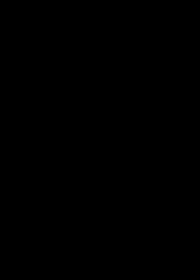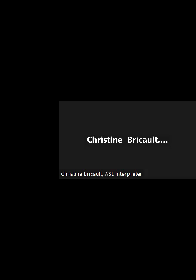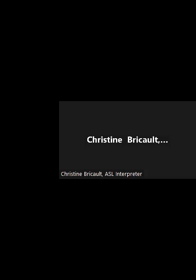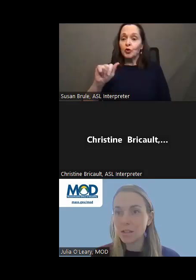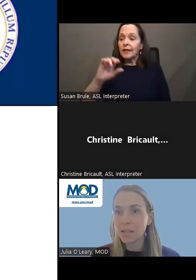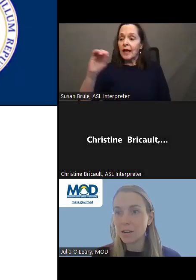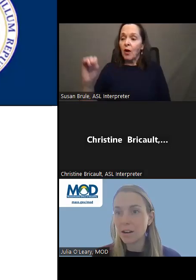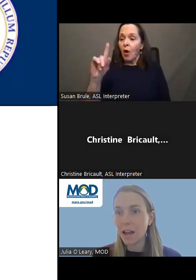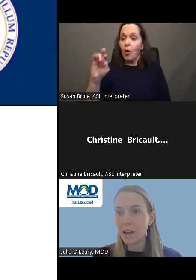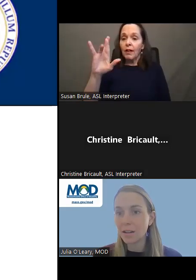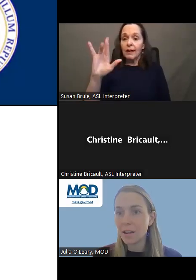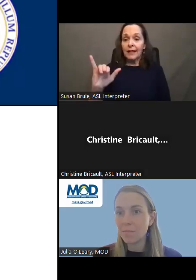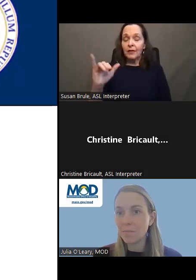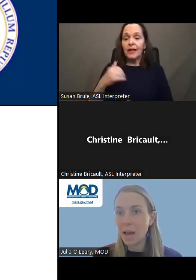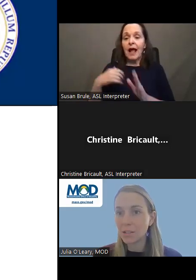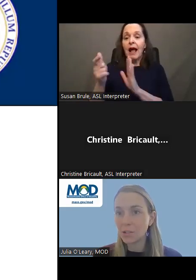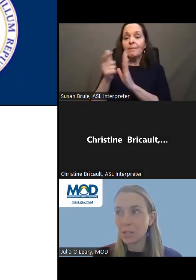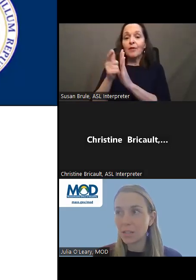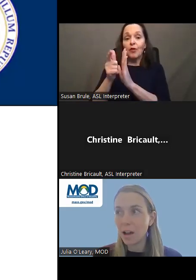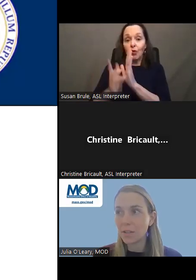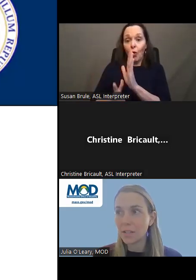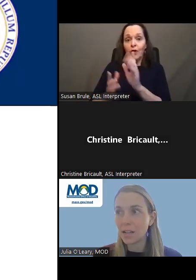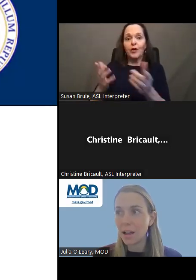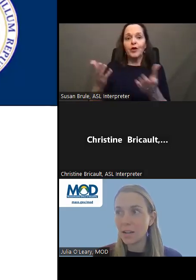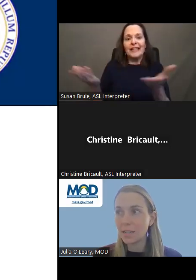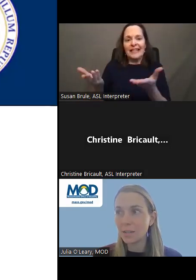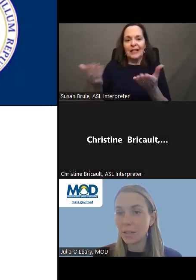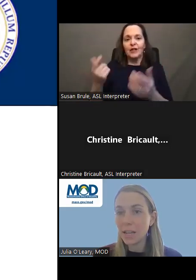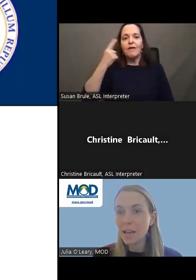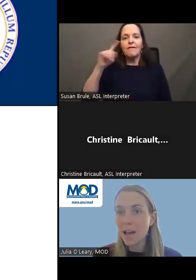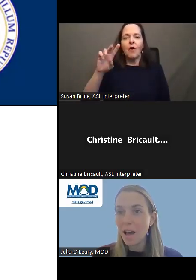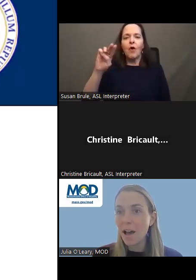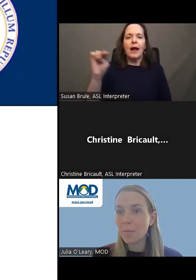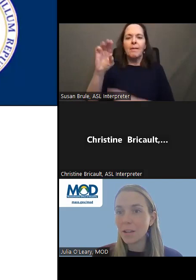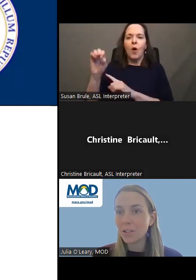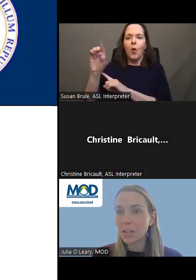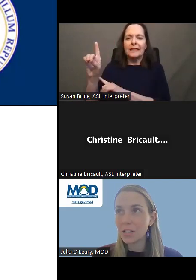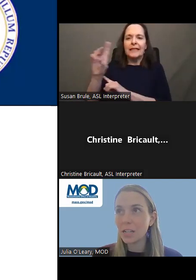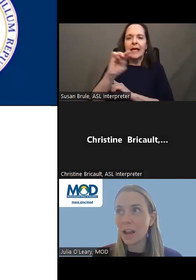...Counsel here at the Massachusetts Office on Disability and you're here